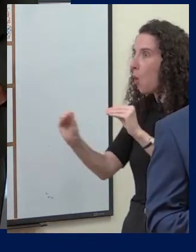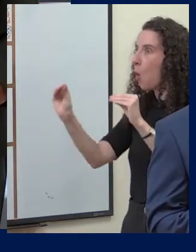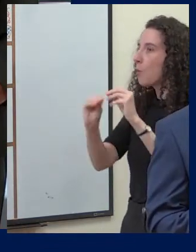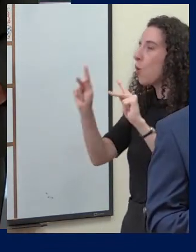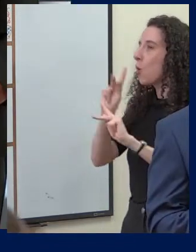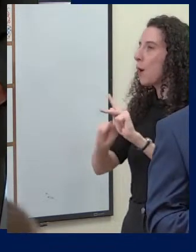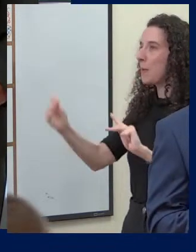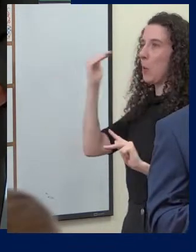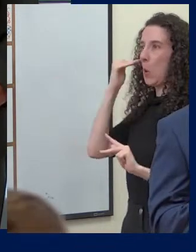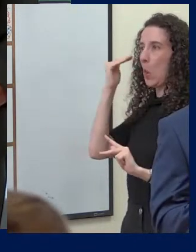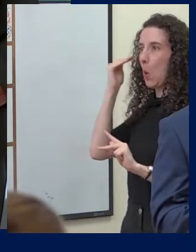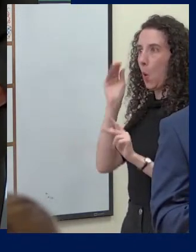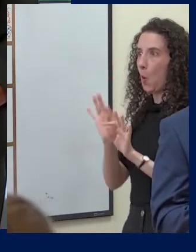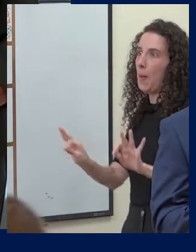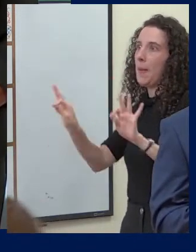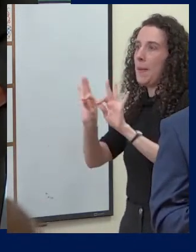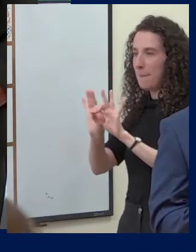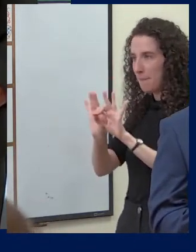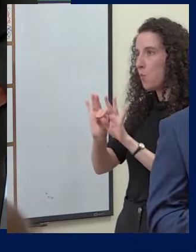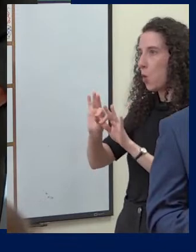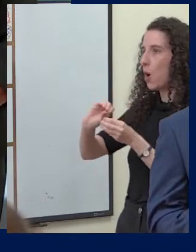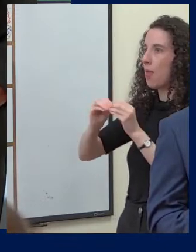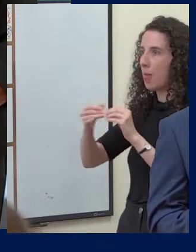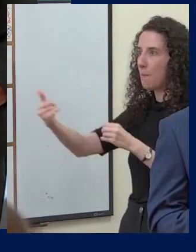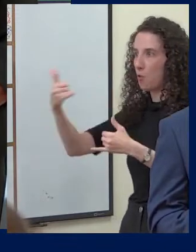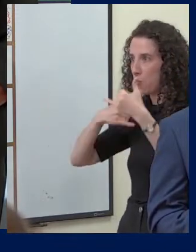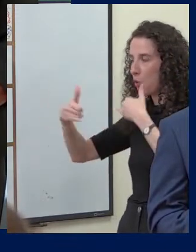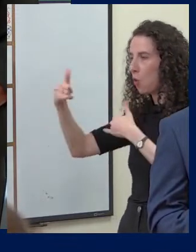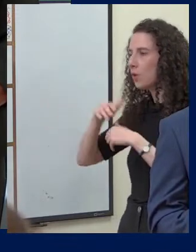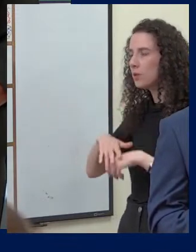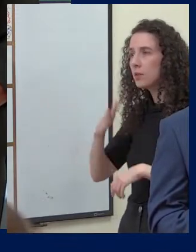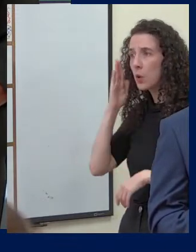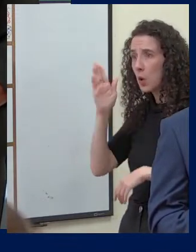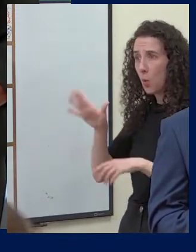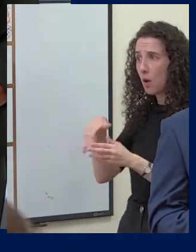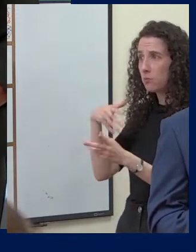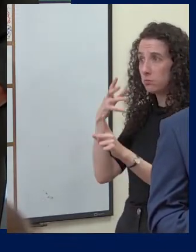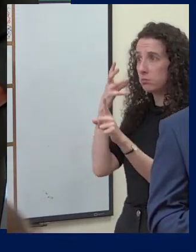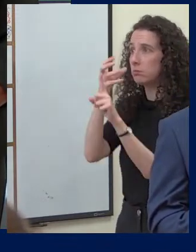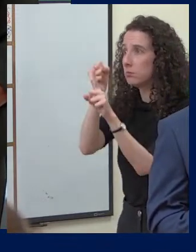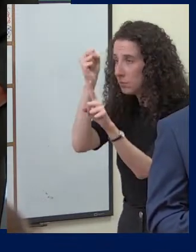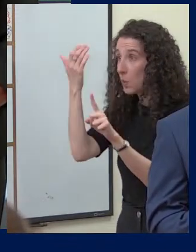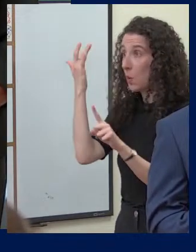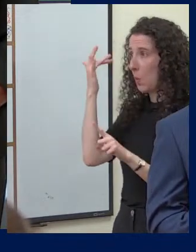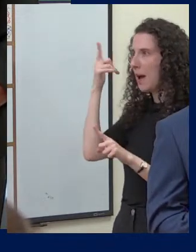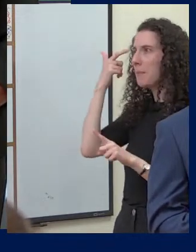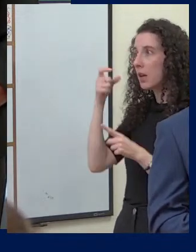We will get there, because it is working and people want to know about the good things. So we will get there.